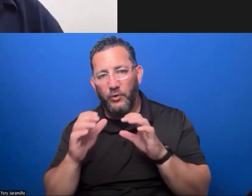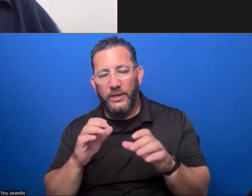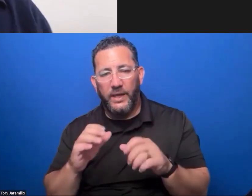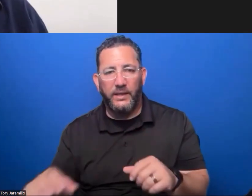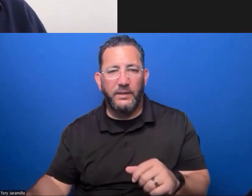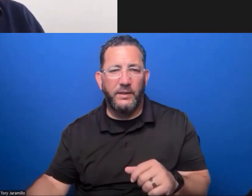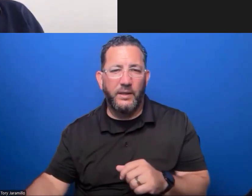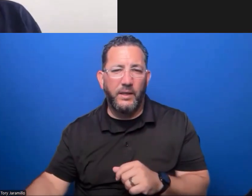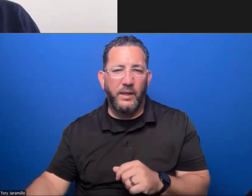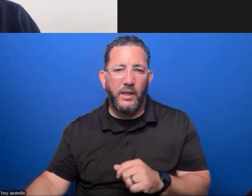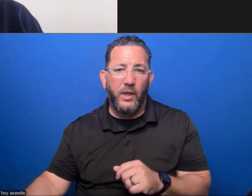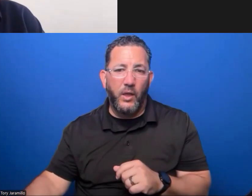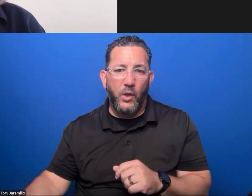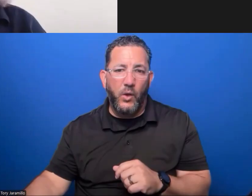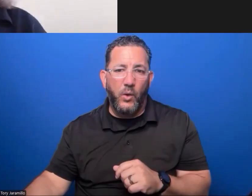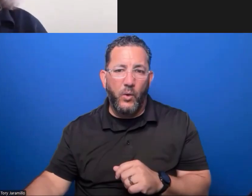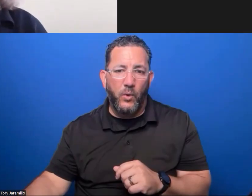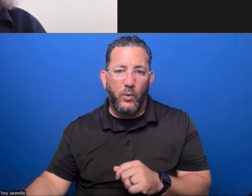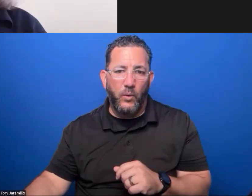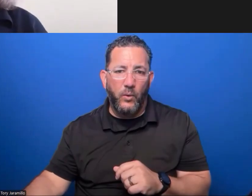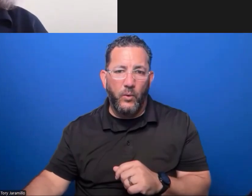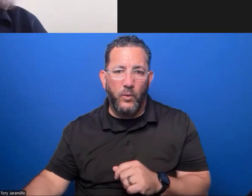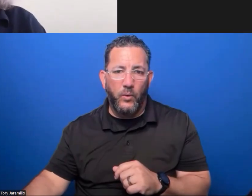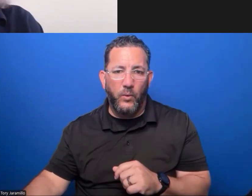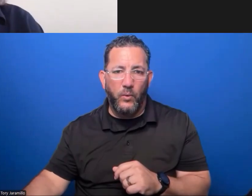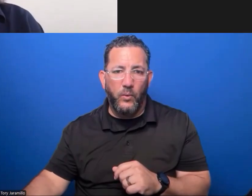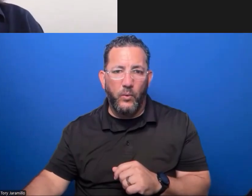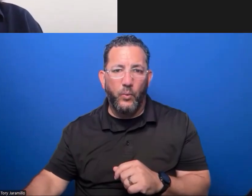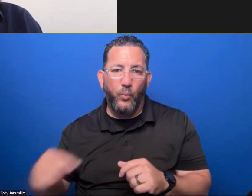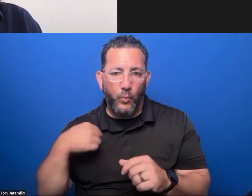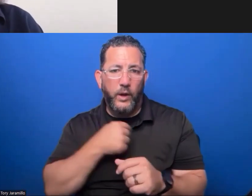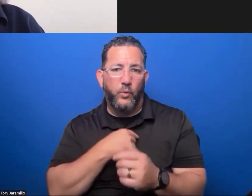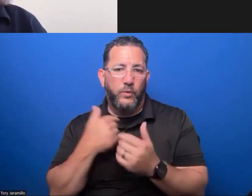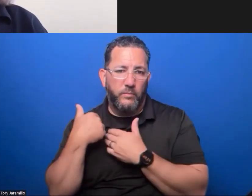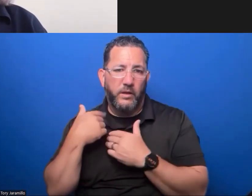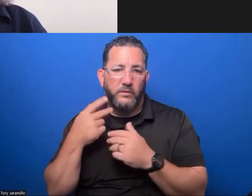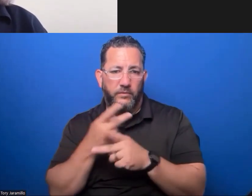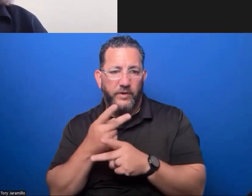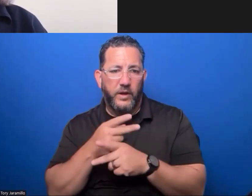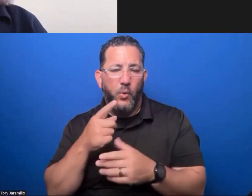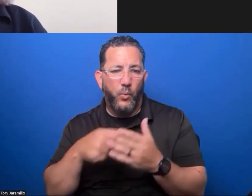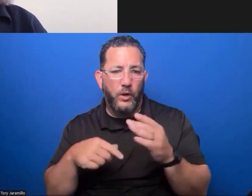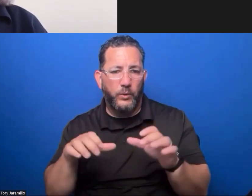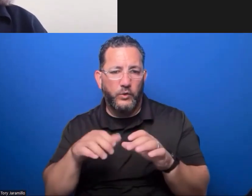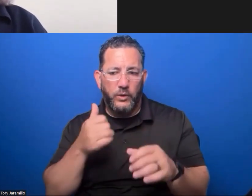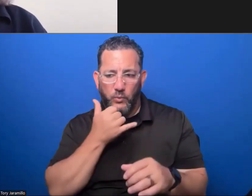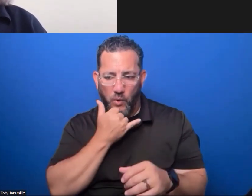the onus is on us to figure out what we are doing wrong. And I